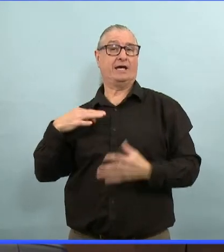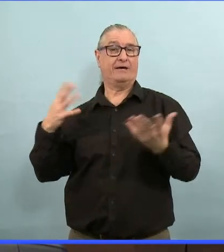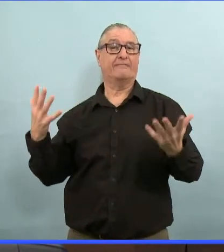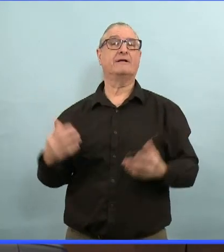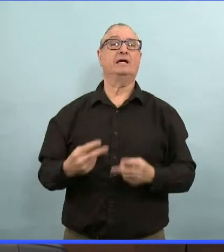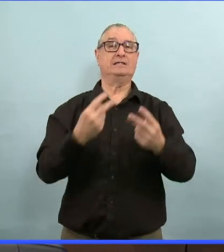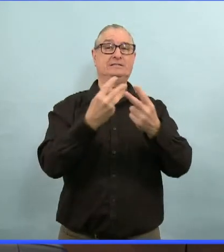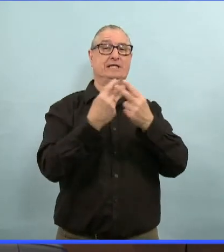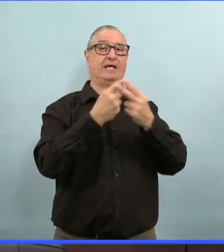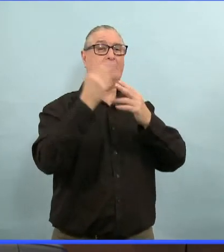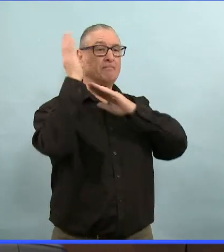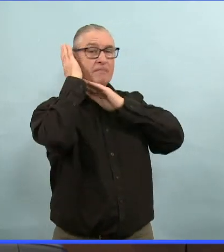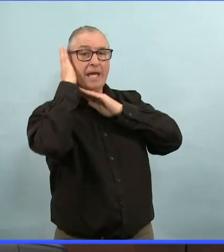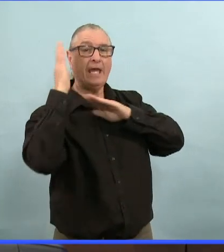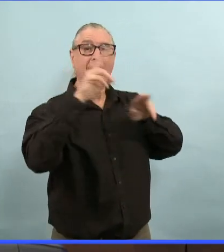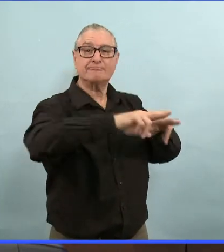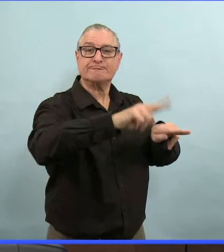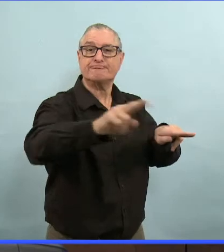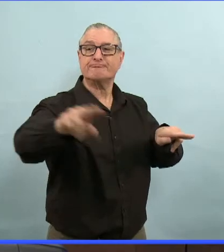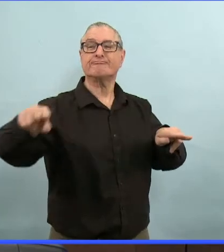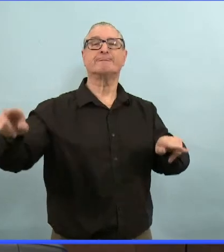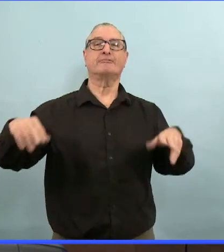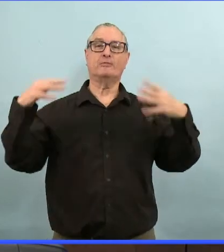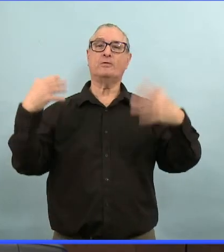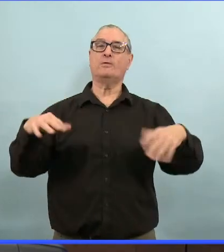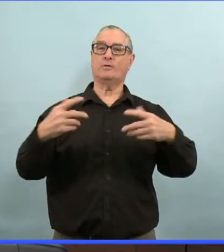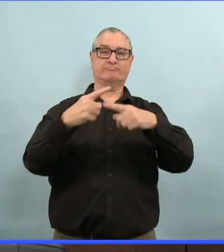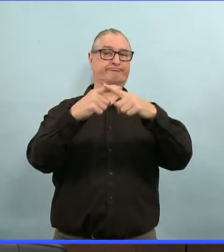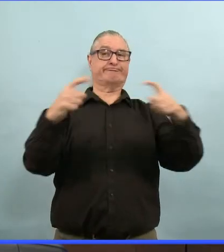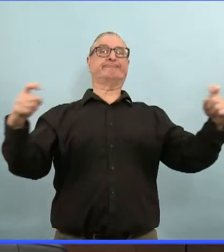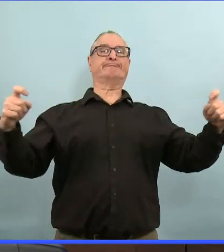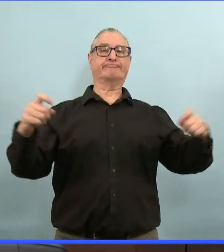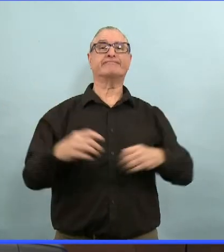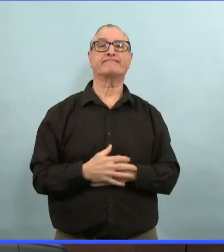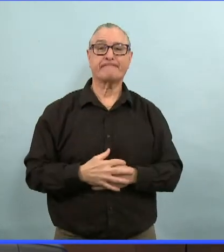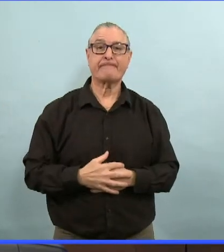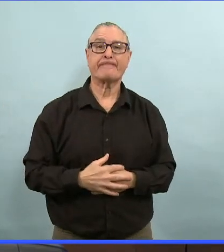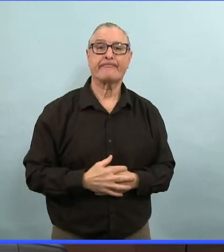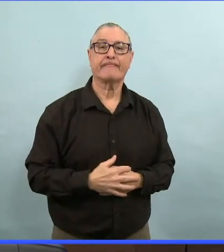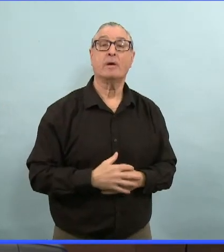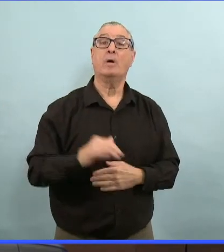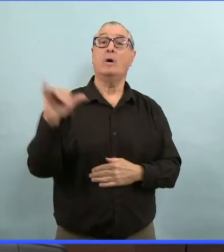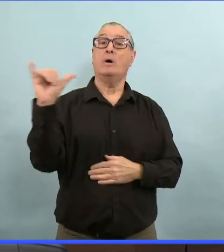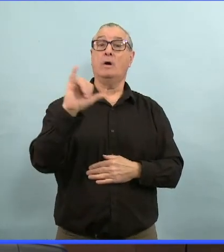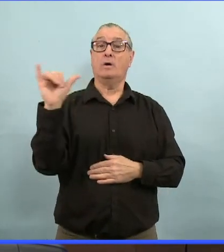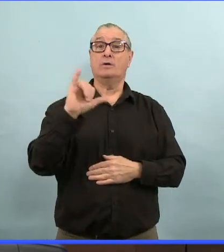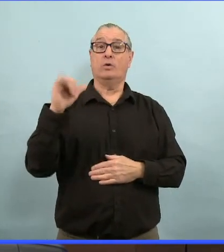train staff to support necessary and valued work in critical care units and personal care homes